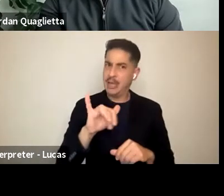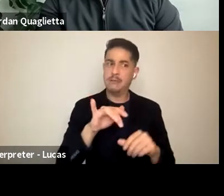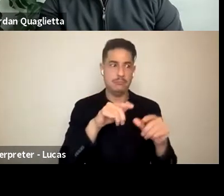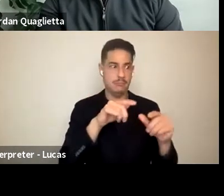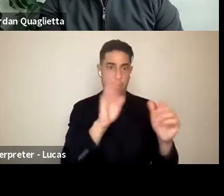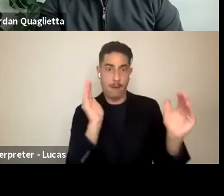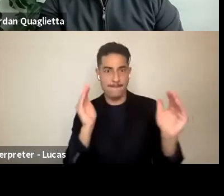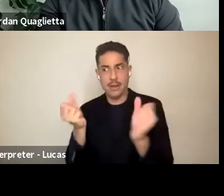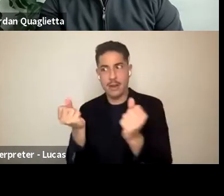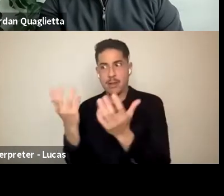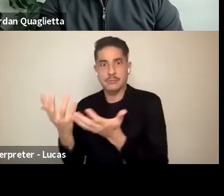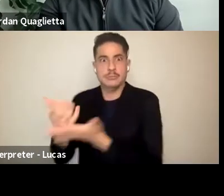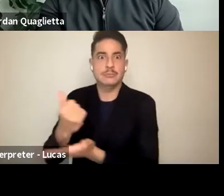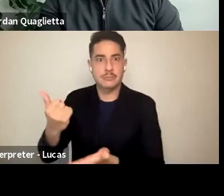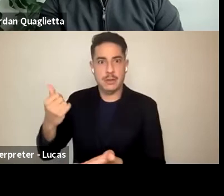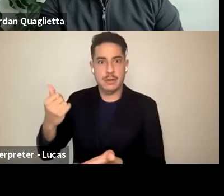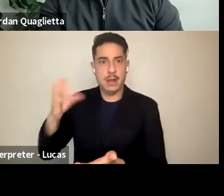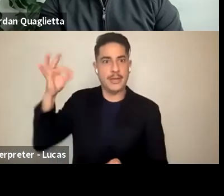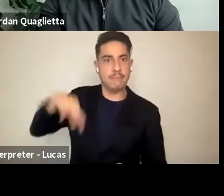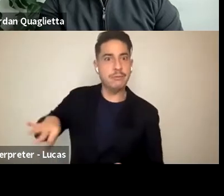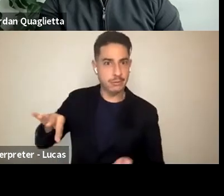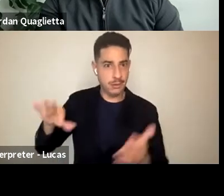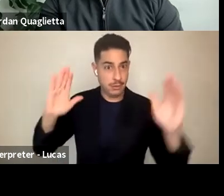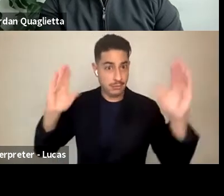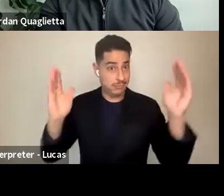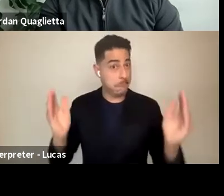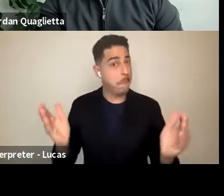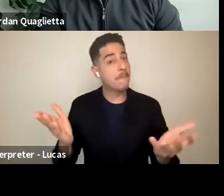So if you look at what's coming in versus what are you paying,